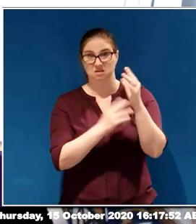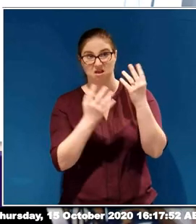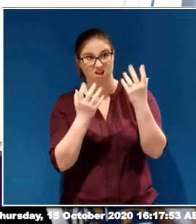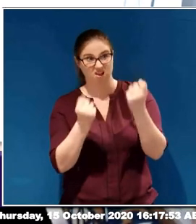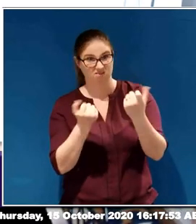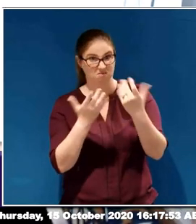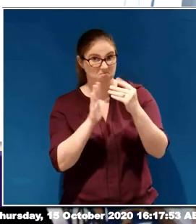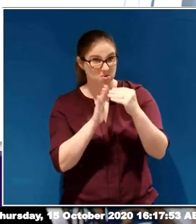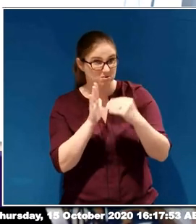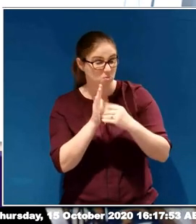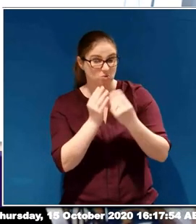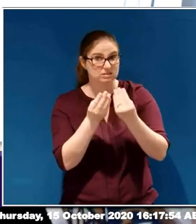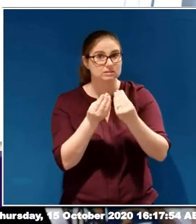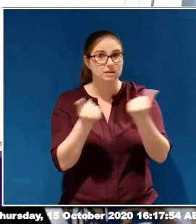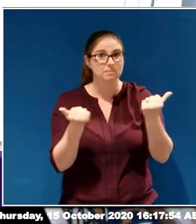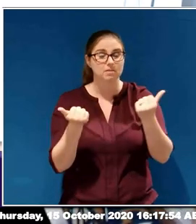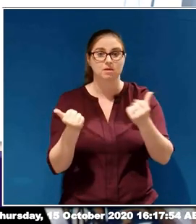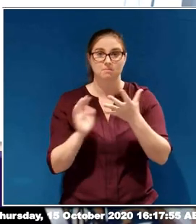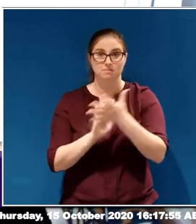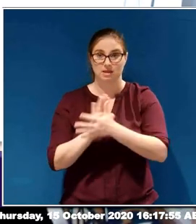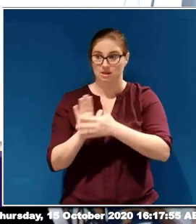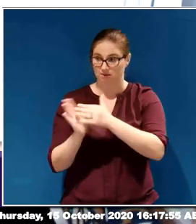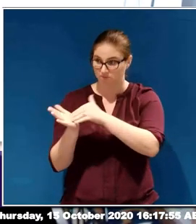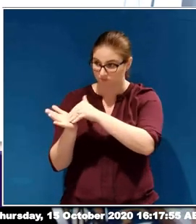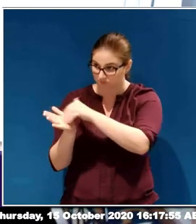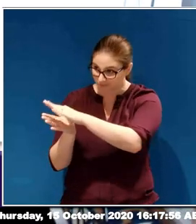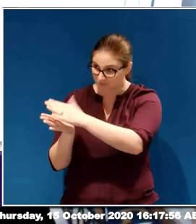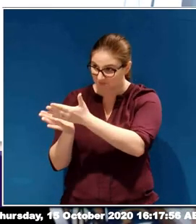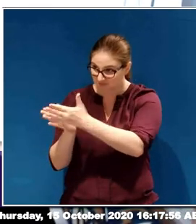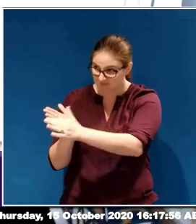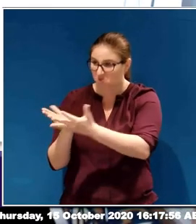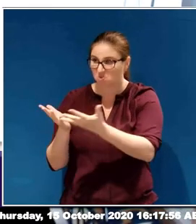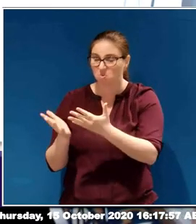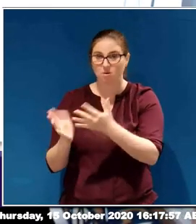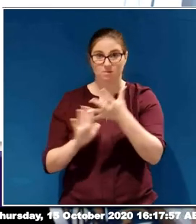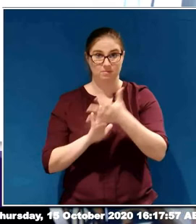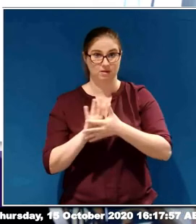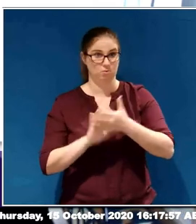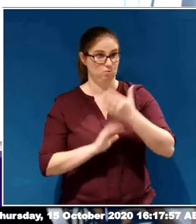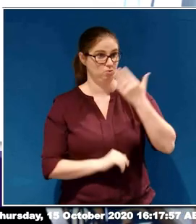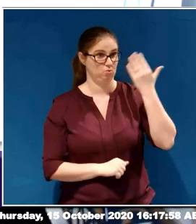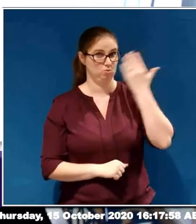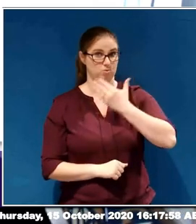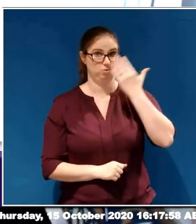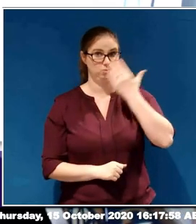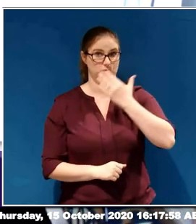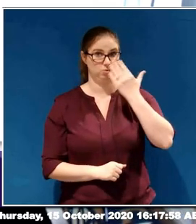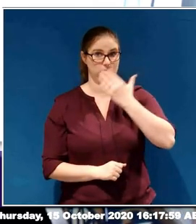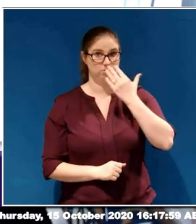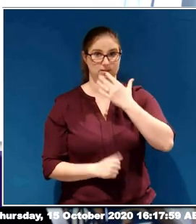the school, the assessment of the school is affected by the numbers and rates